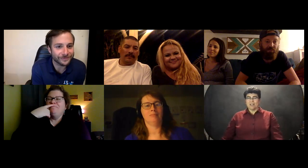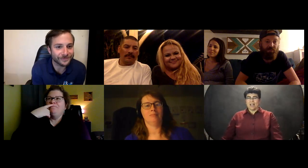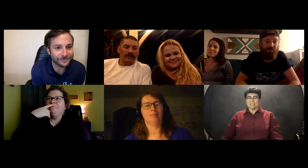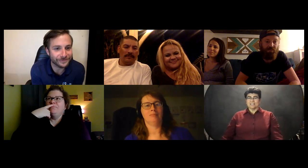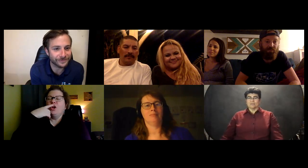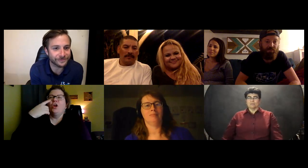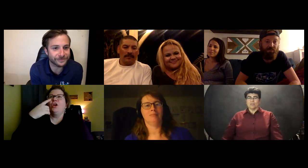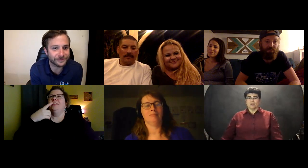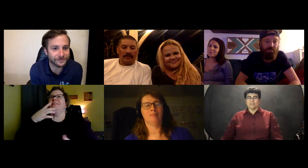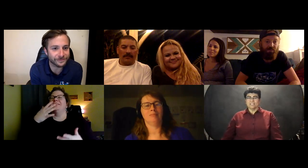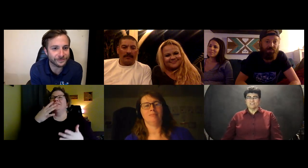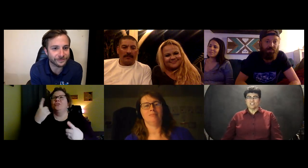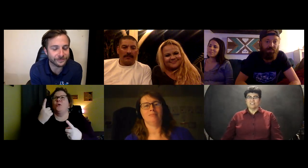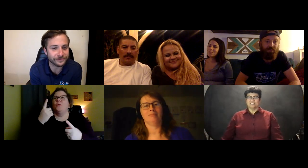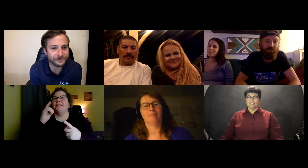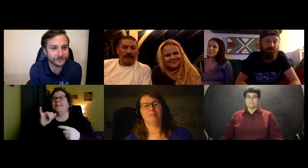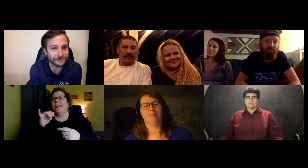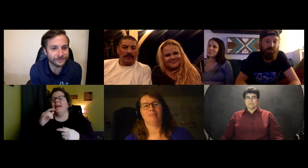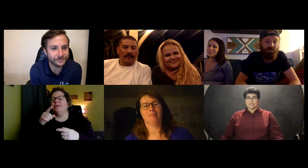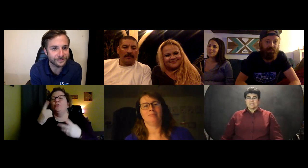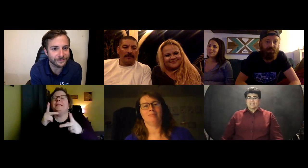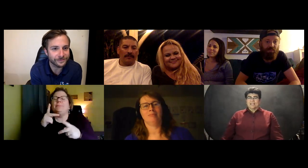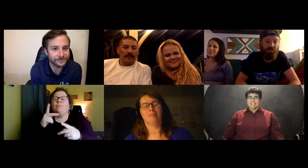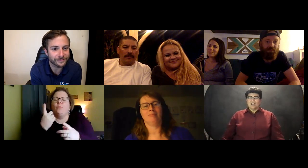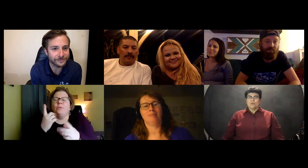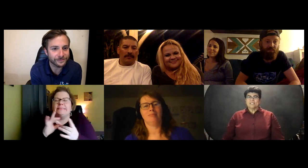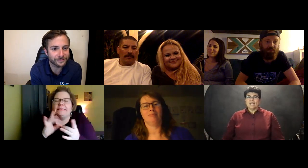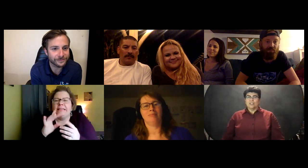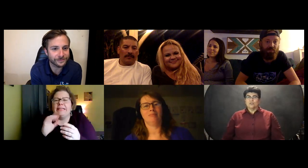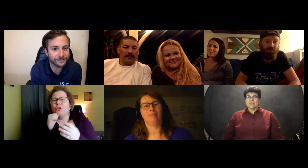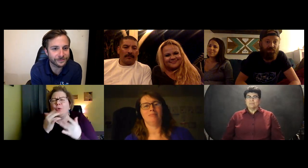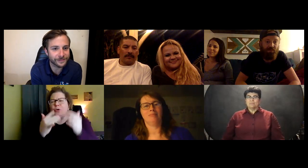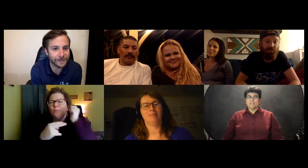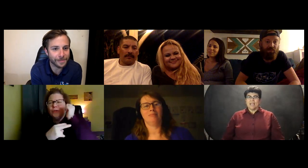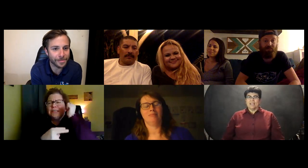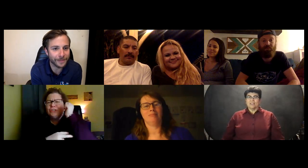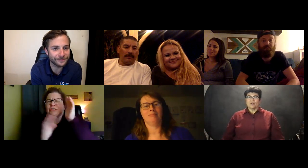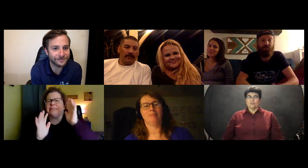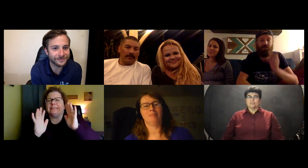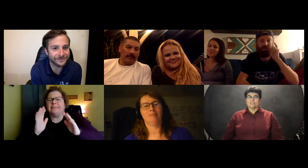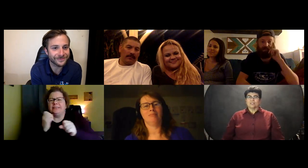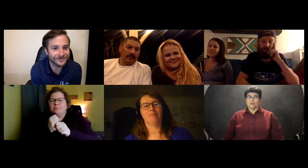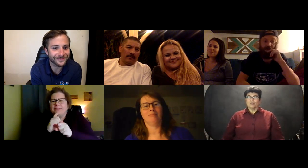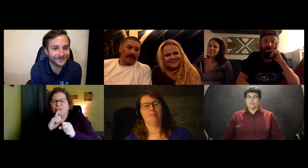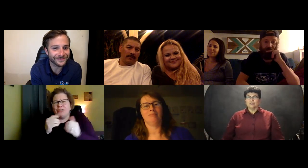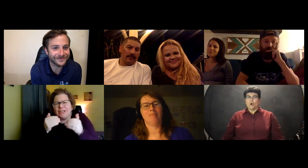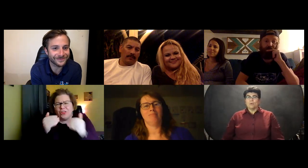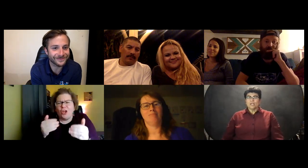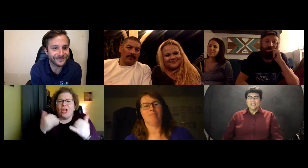as a mother of a deaf child it's always that you keep